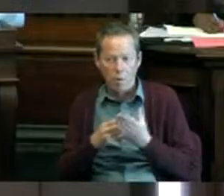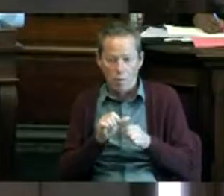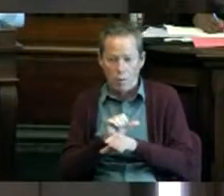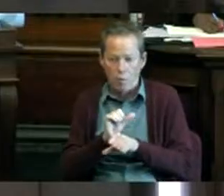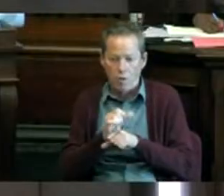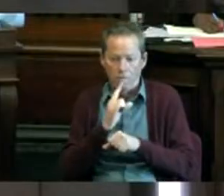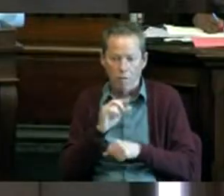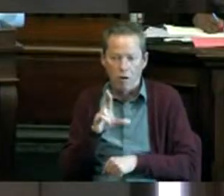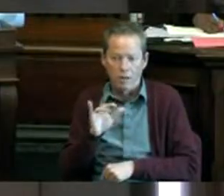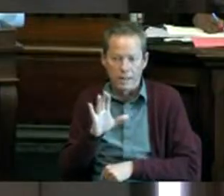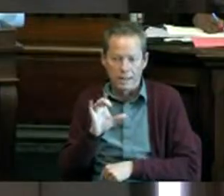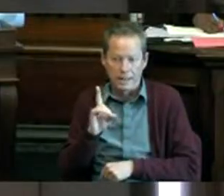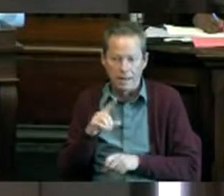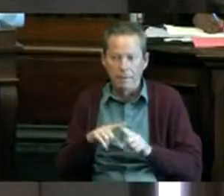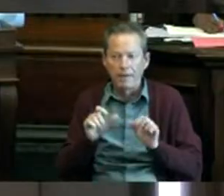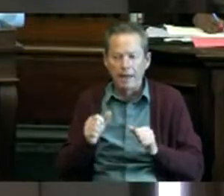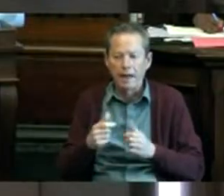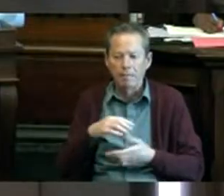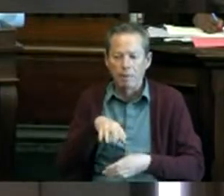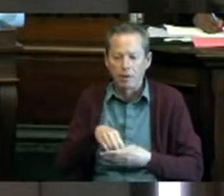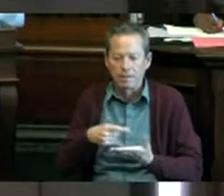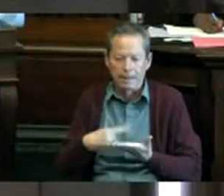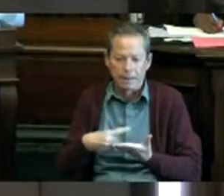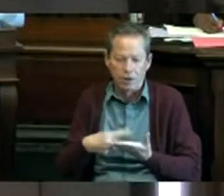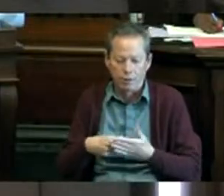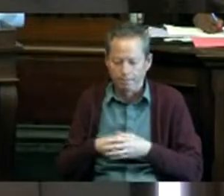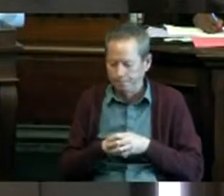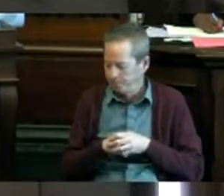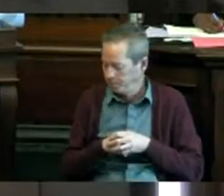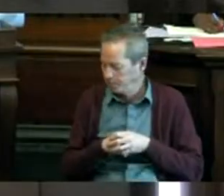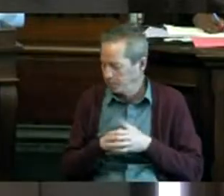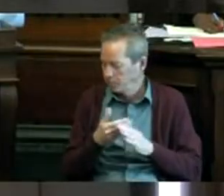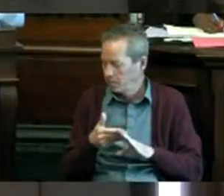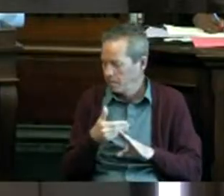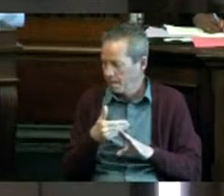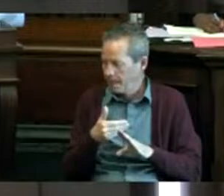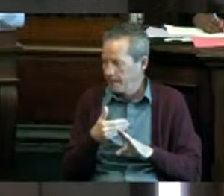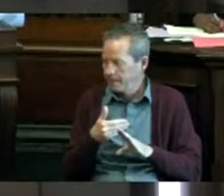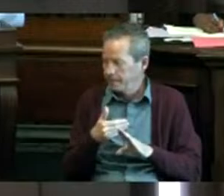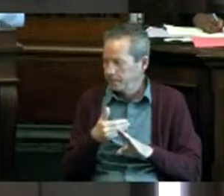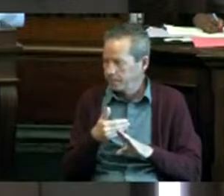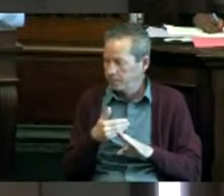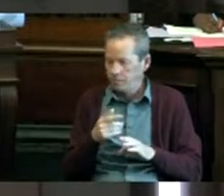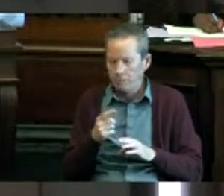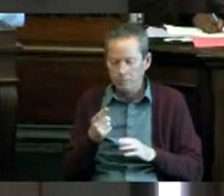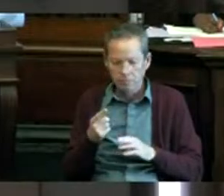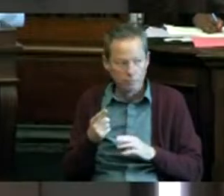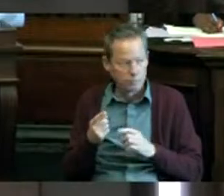show that Council Vice President Harris and Councilmember Lupien are both employees of the Rochester City School District,